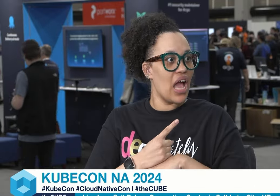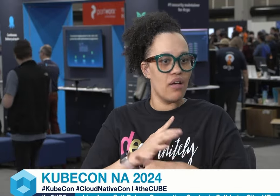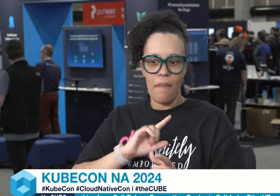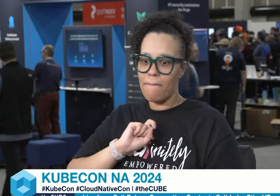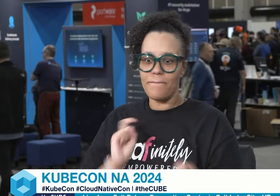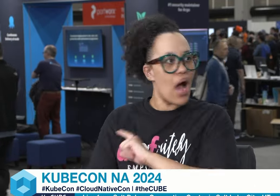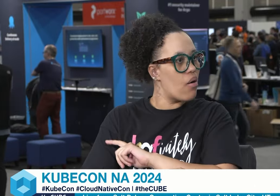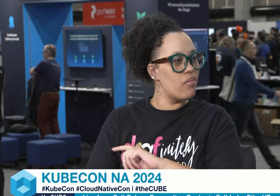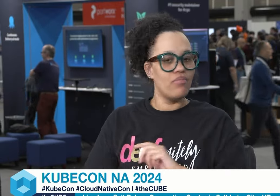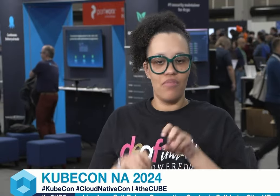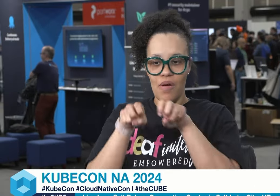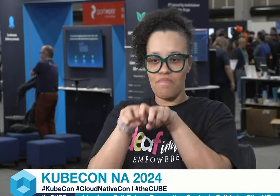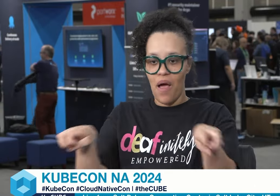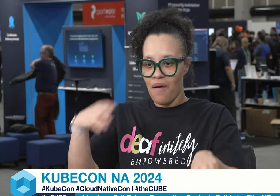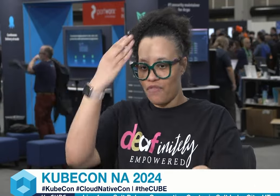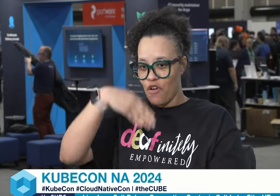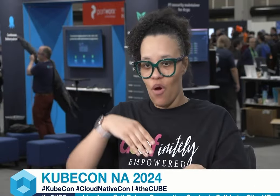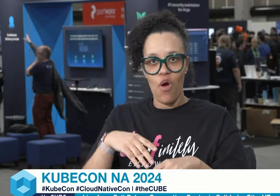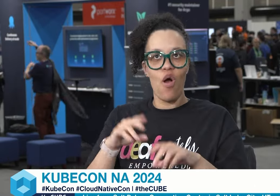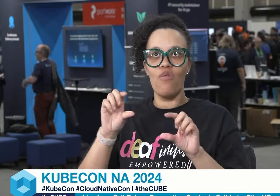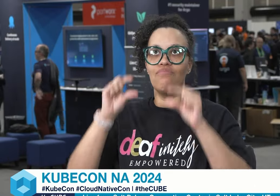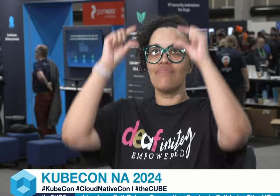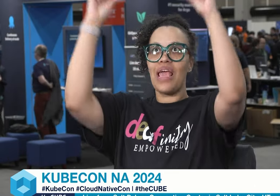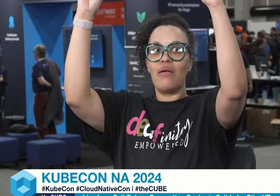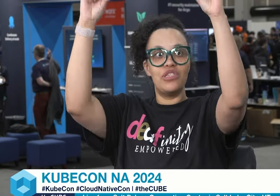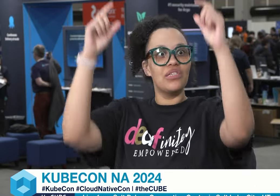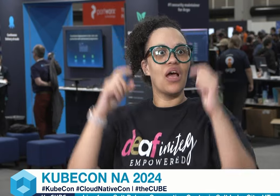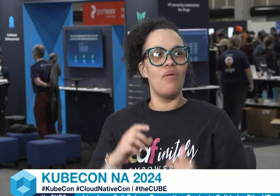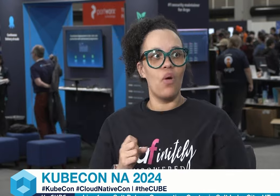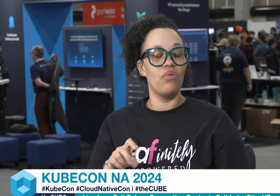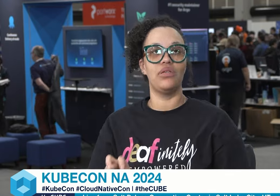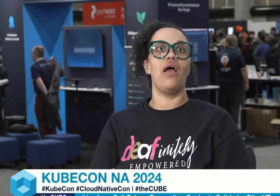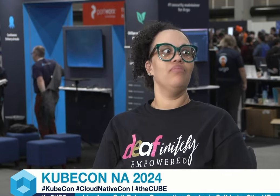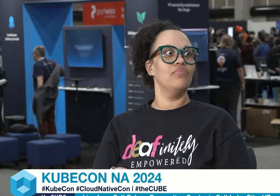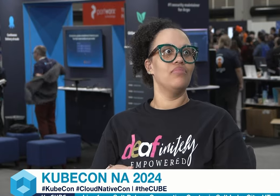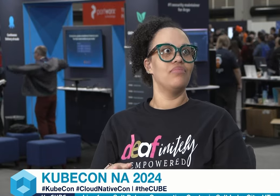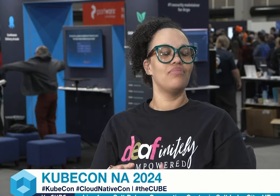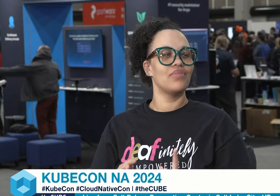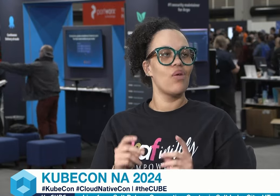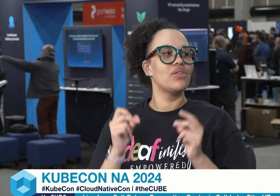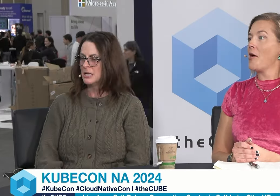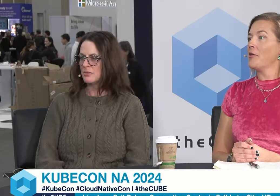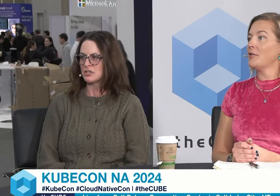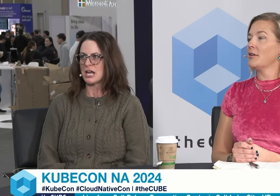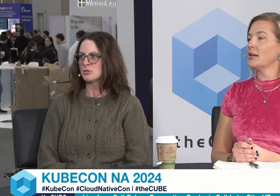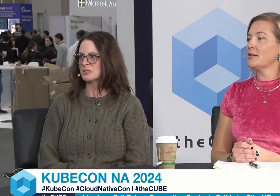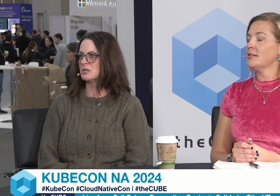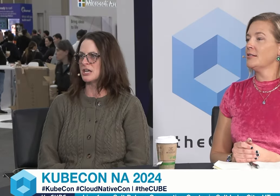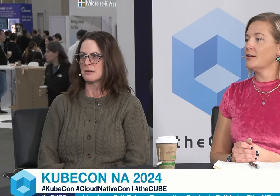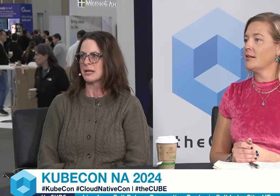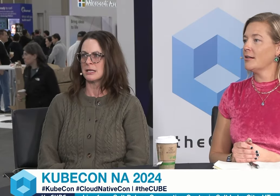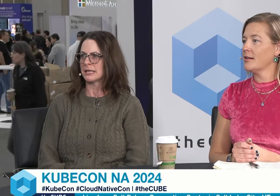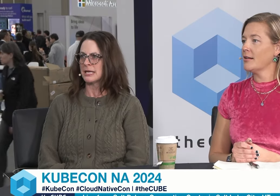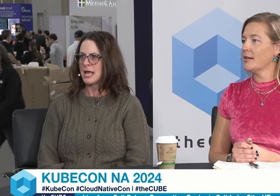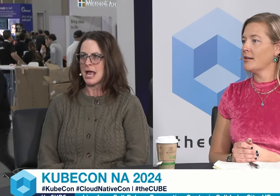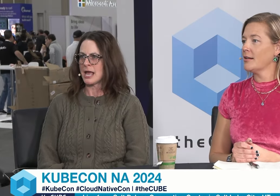and the very next day the change was made and we were sitting on the front row. The captions were on the top rather than on the bottom. The change was done immediately,